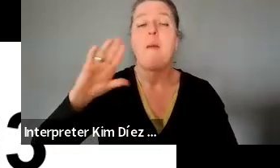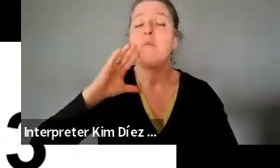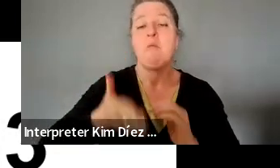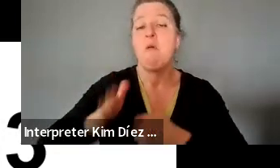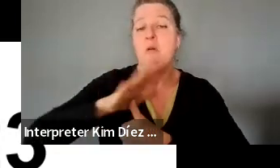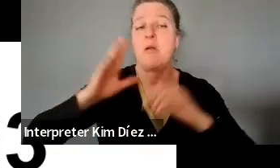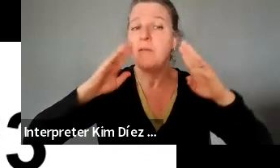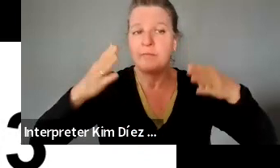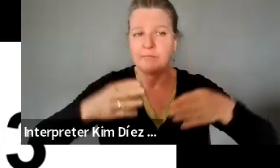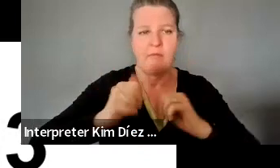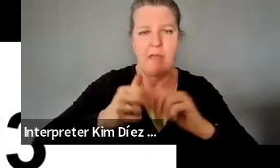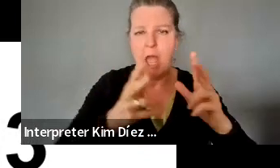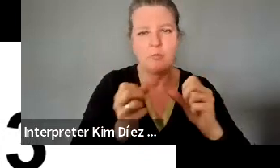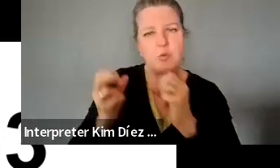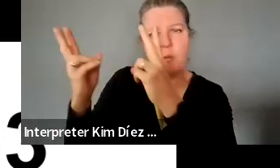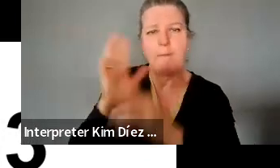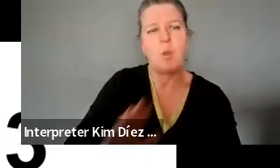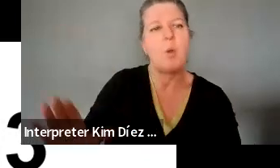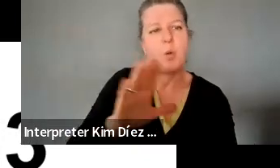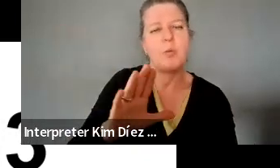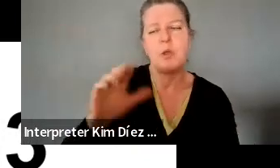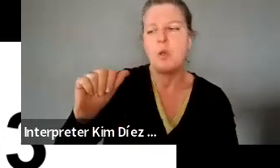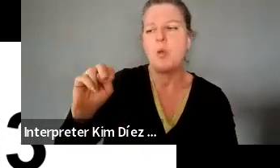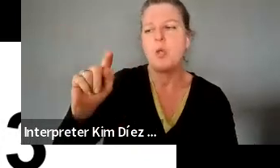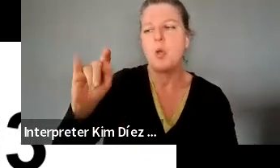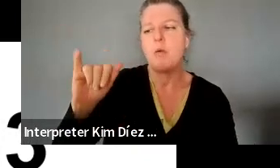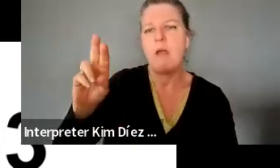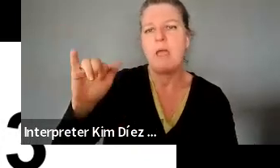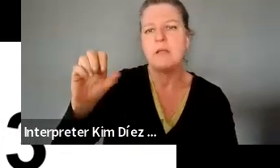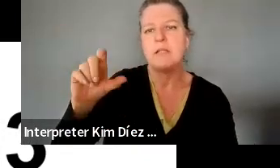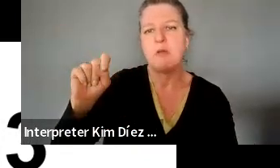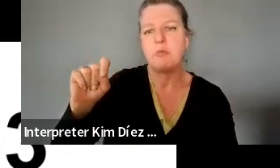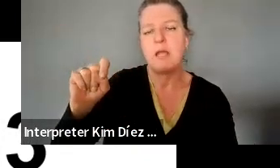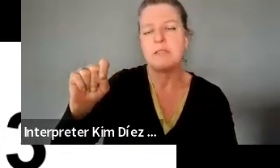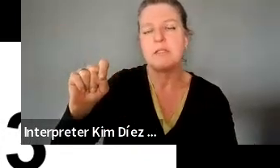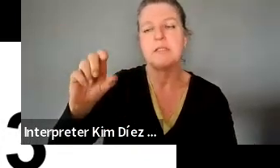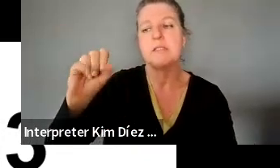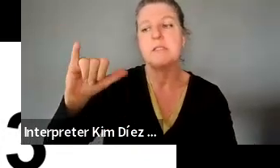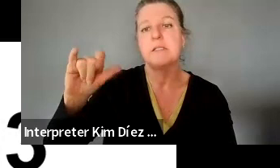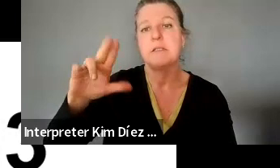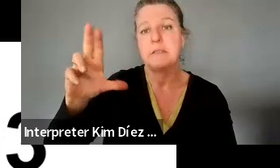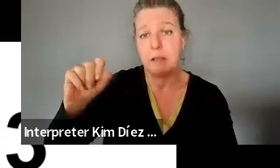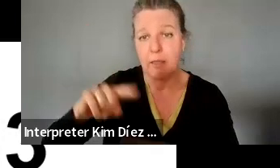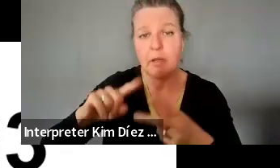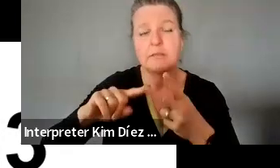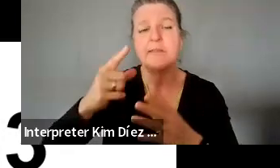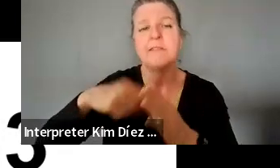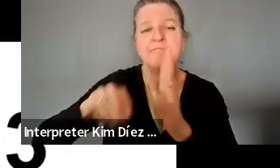uploading your anti-racist syllabus and assignment to OER Commons. And we have the wonderful